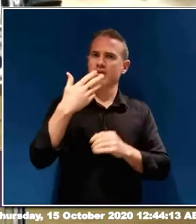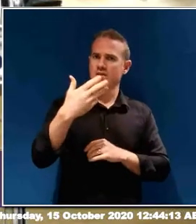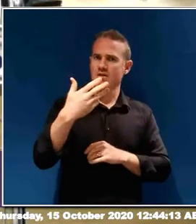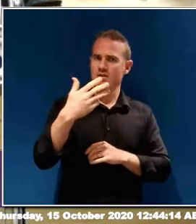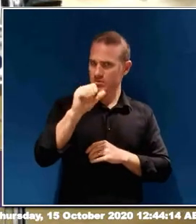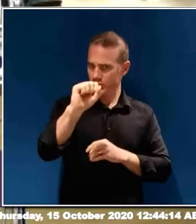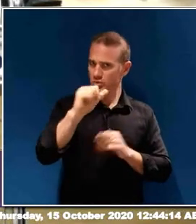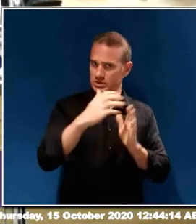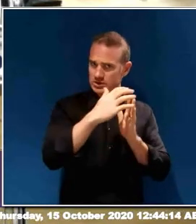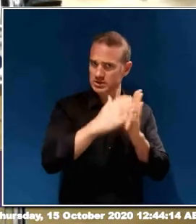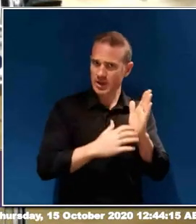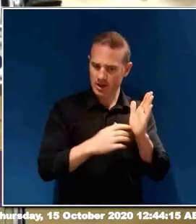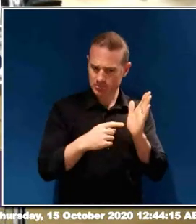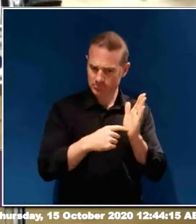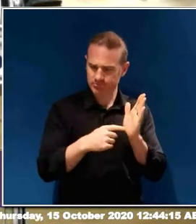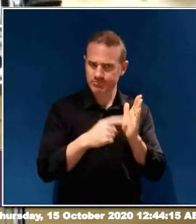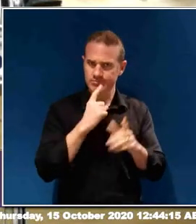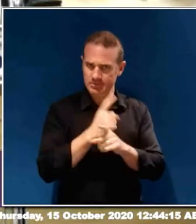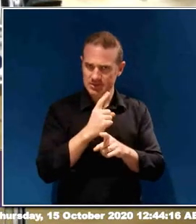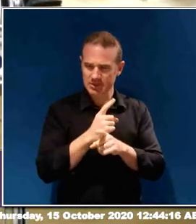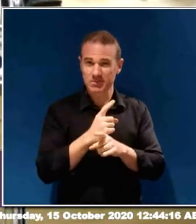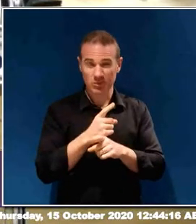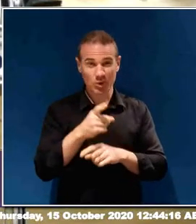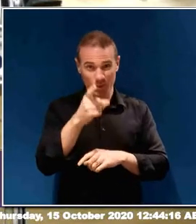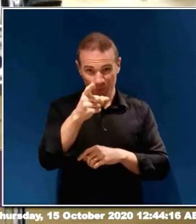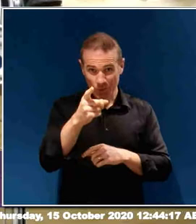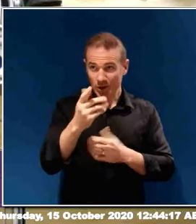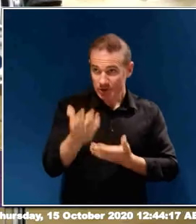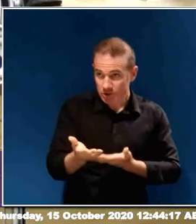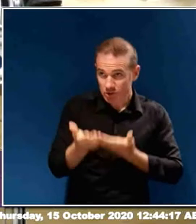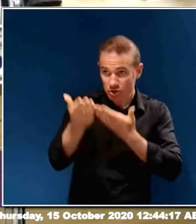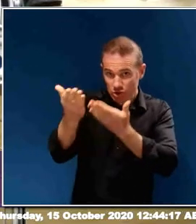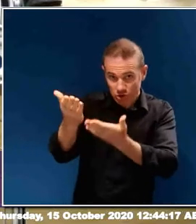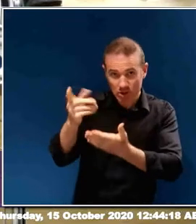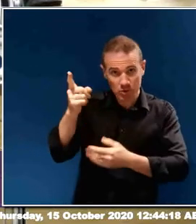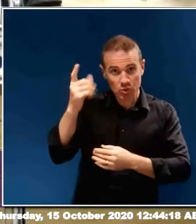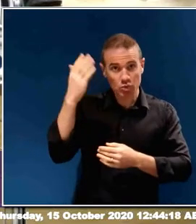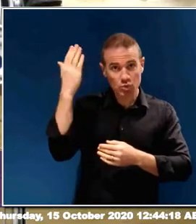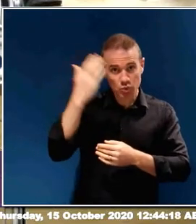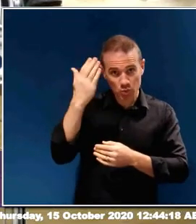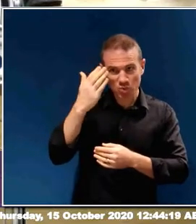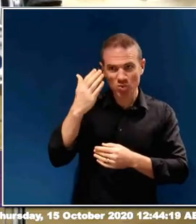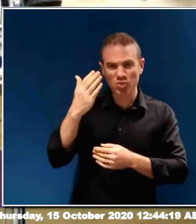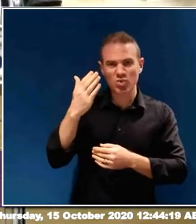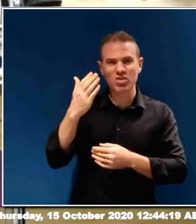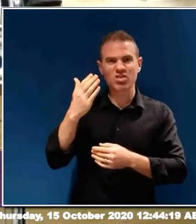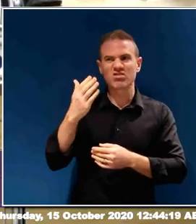suggesting to schools that they can use their resources flexibly, some may have responded with